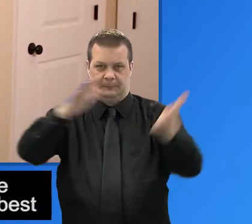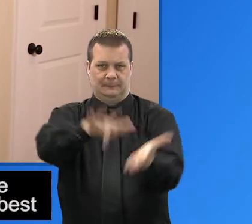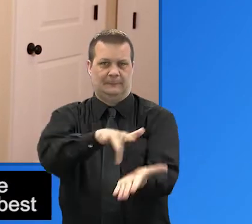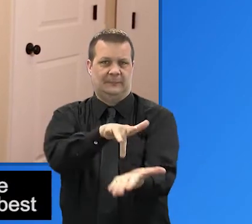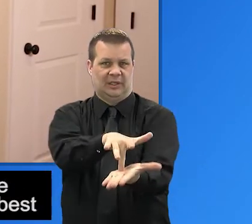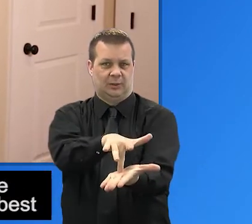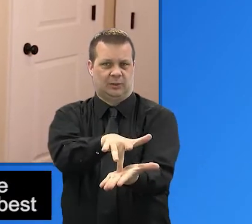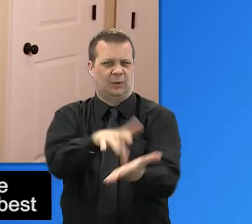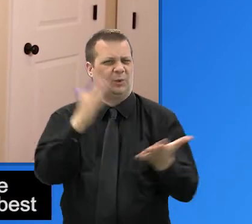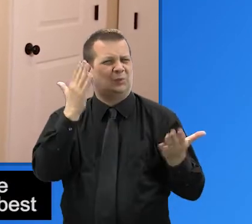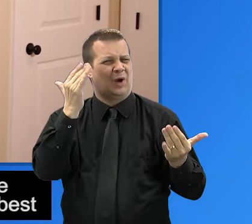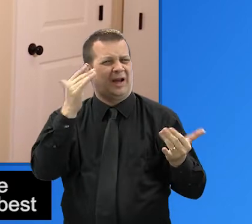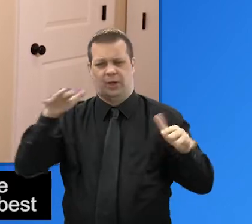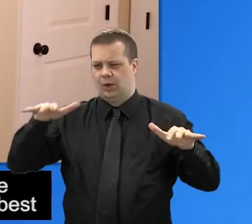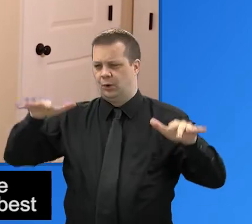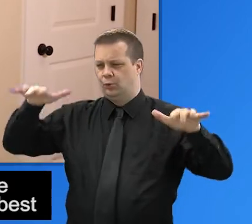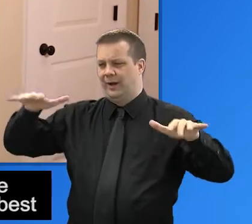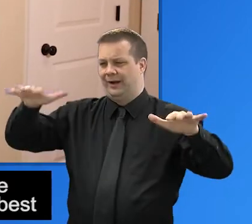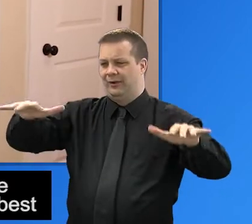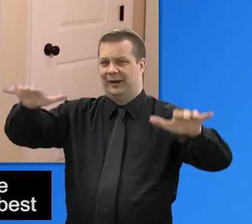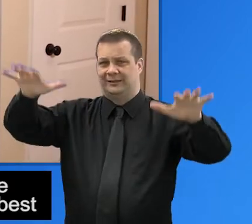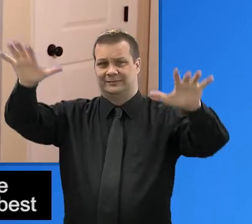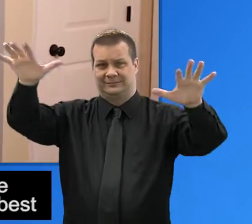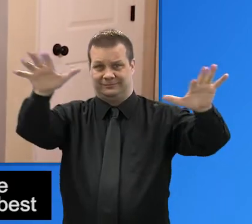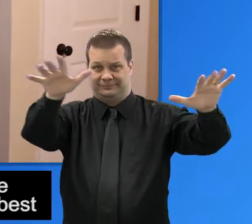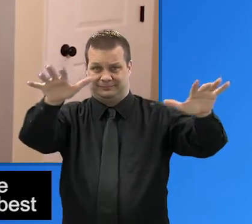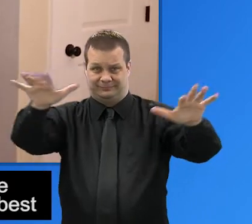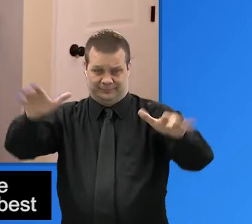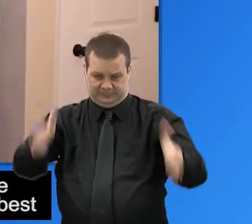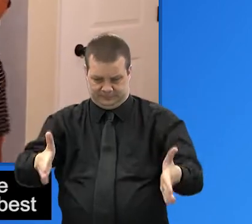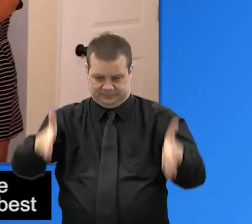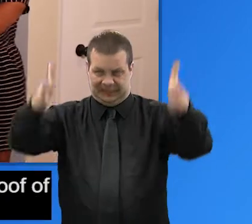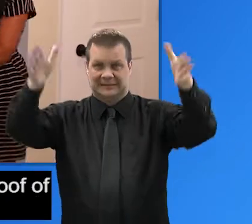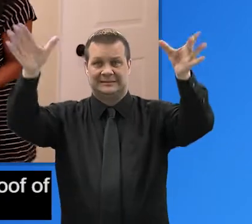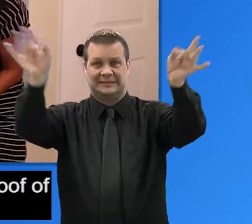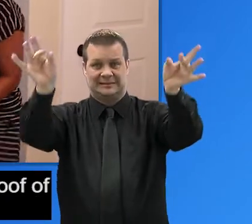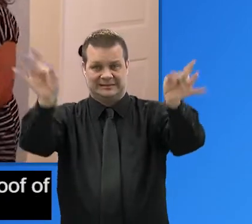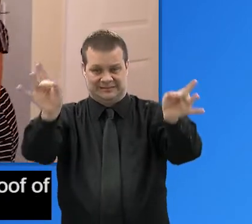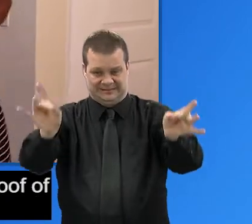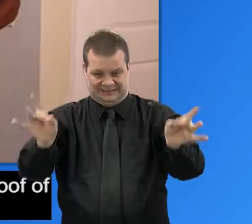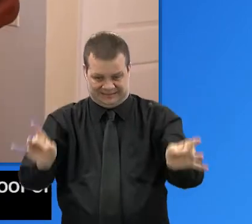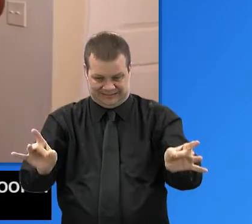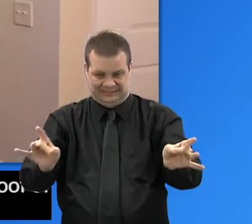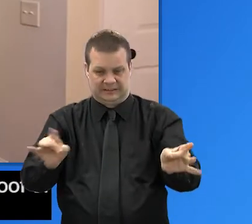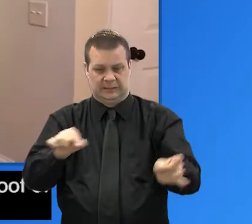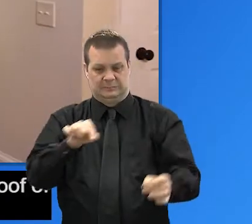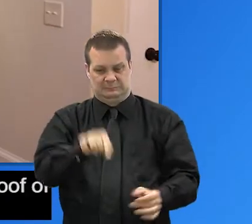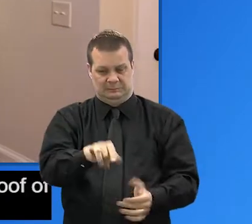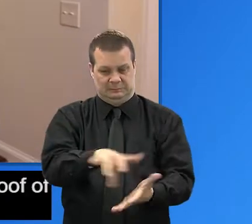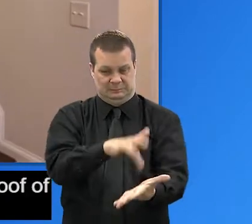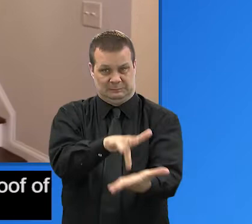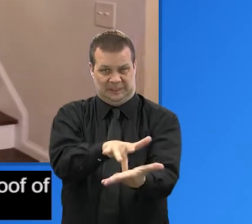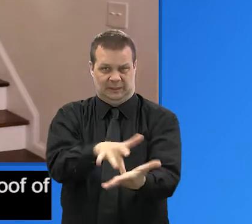Radioactive material settles on the outside of buildings; so the best thing to do is stay as far away from the walls and